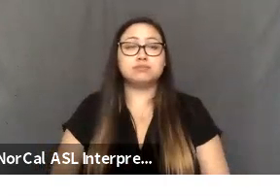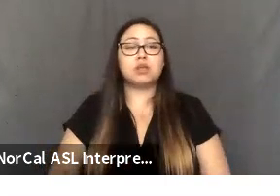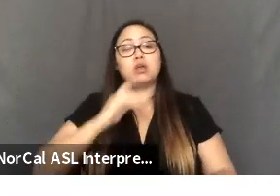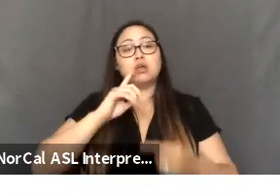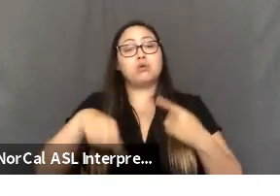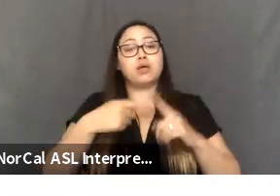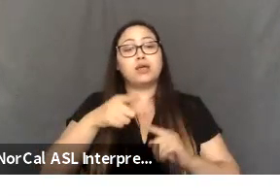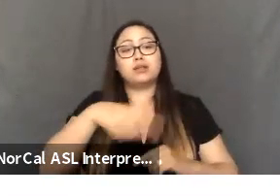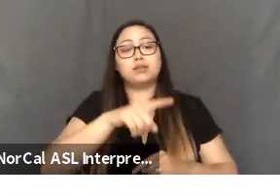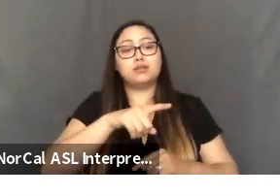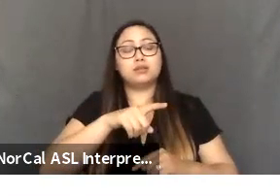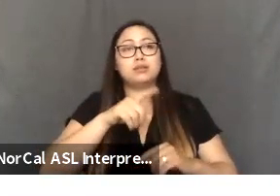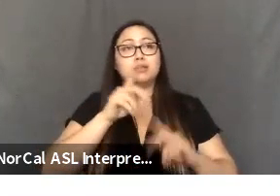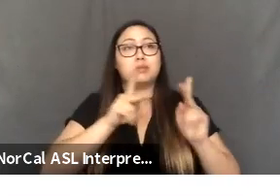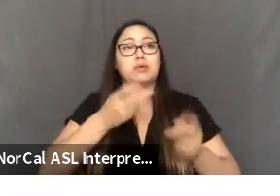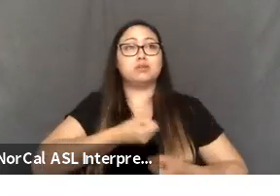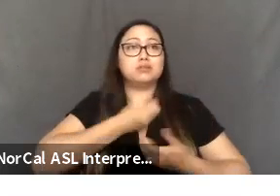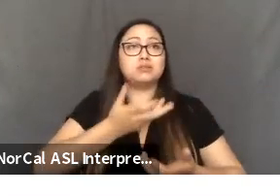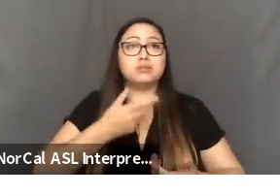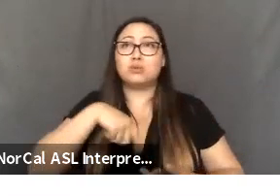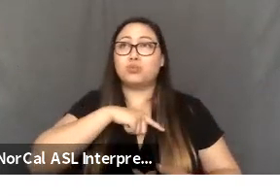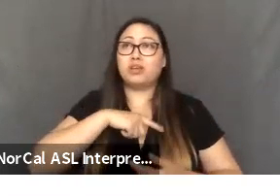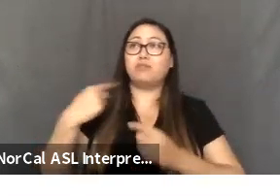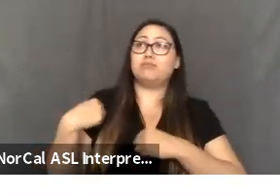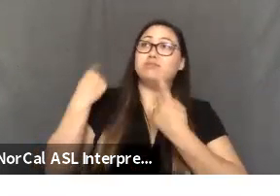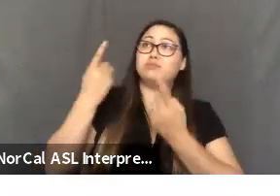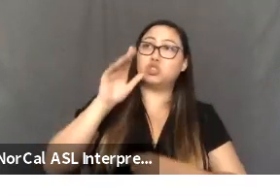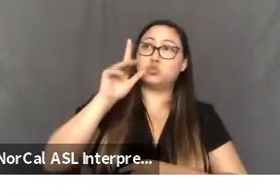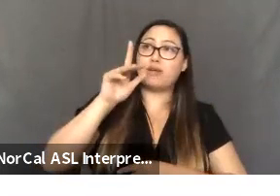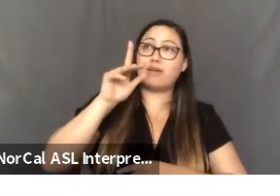"Even though we've been practicing and doing it for 20 plus years this way, now somebody's telling